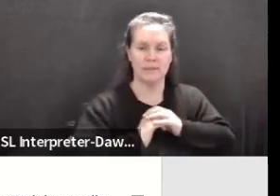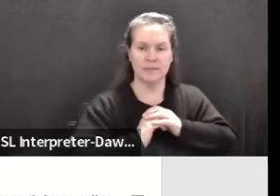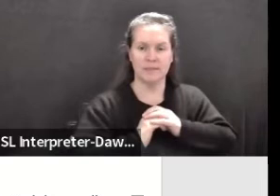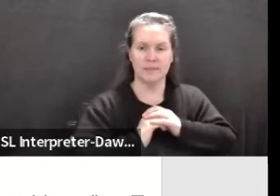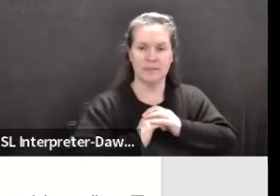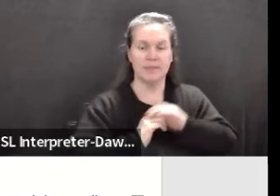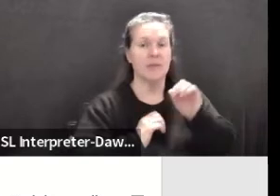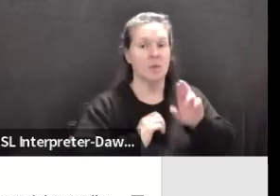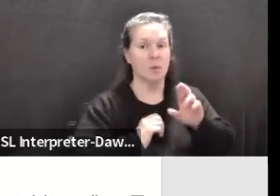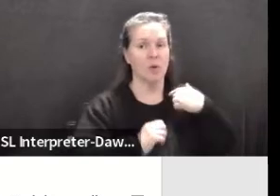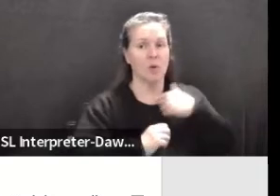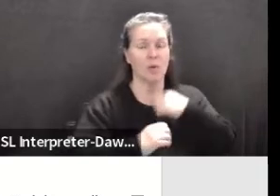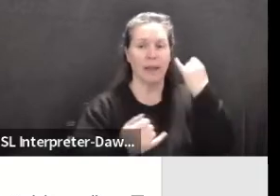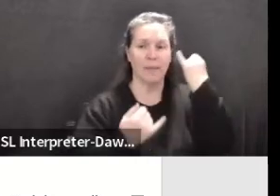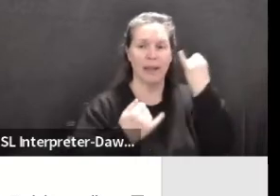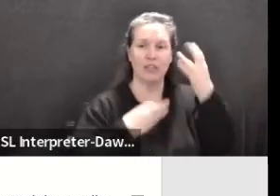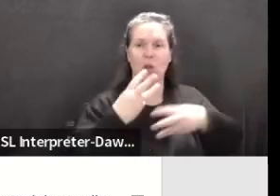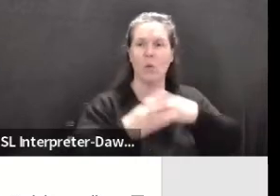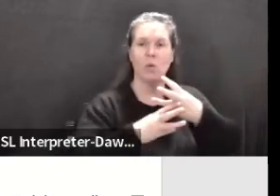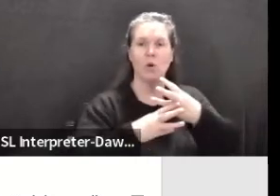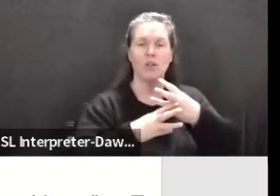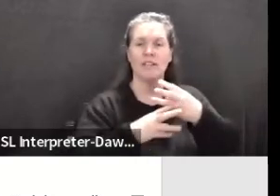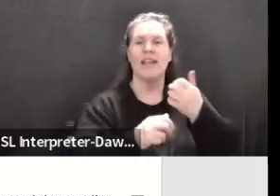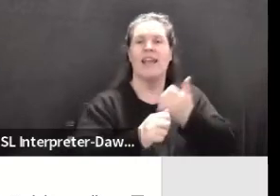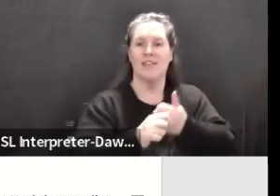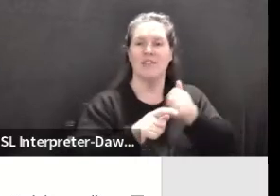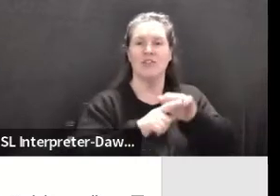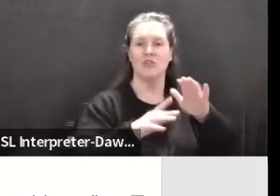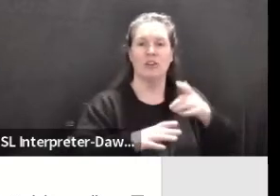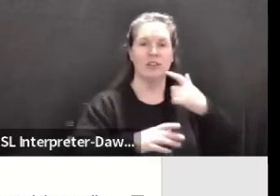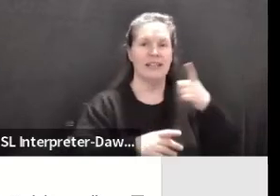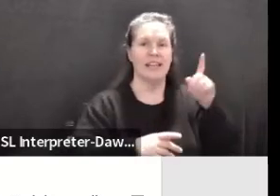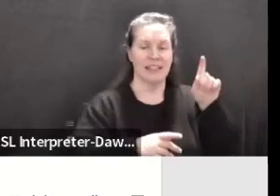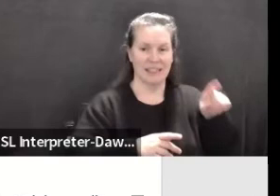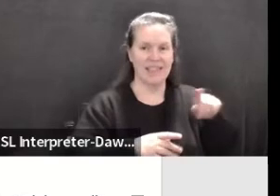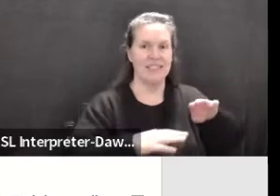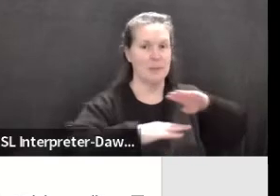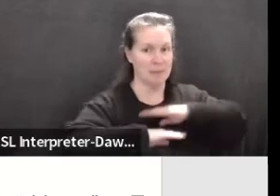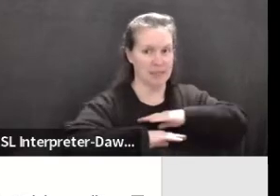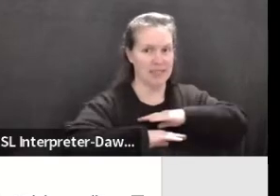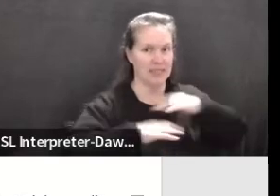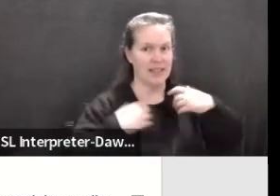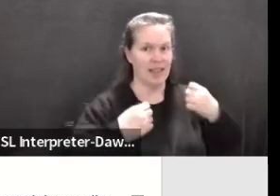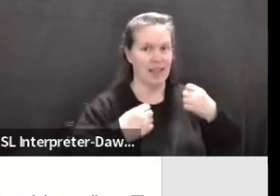Or are we imagining a world where every trainer is saying, like this meets the health equity requirement proposed by the DOH? Like it,